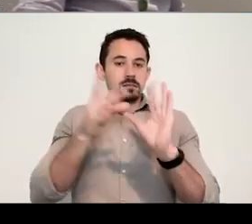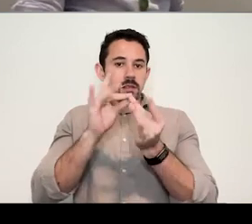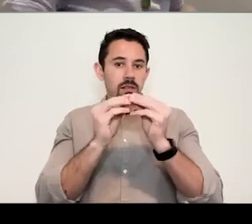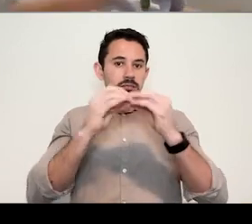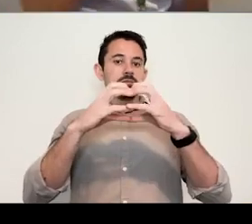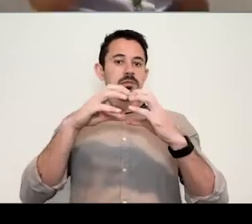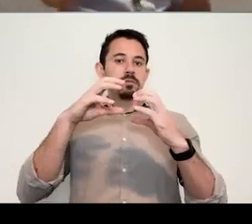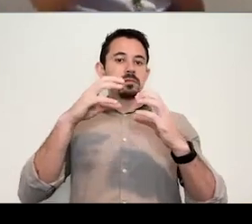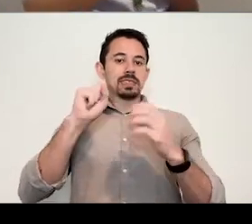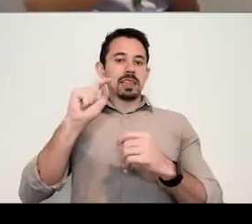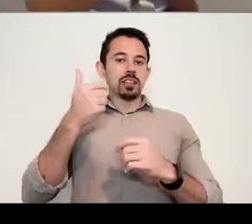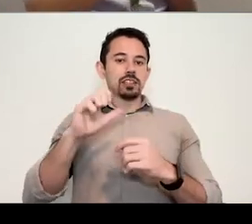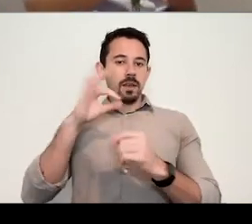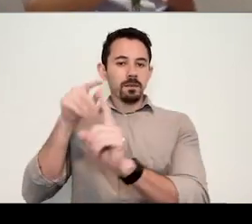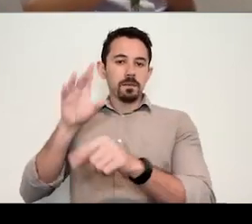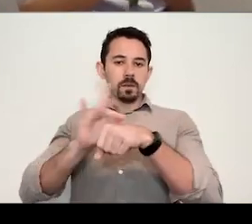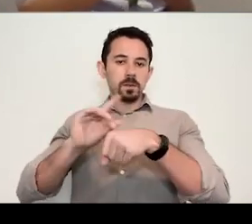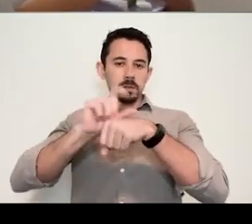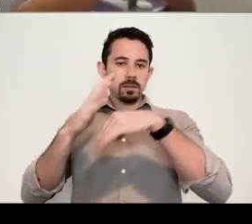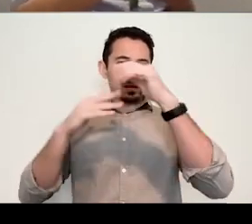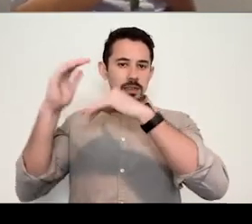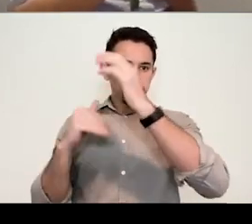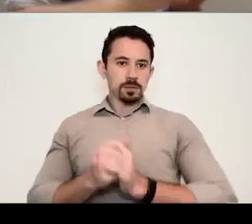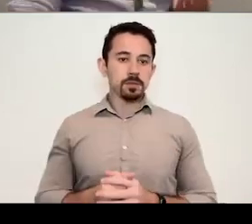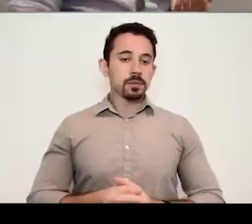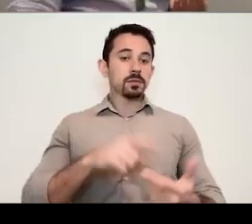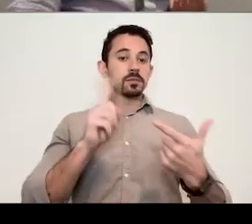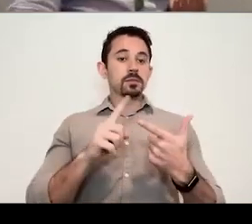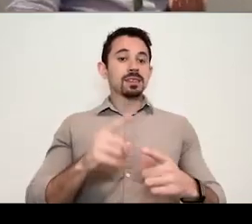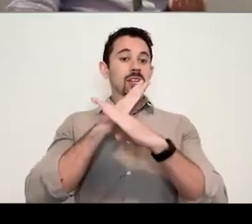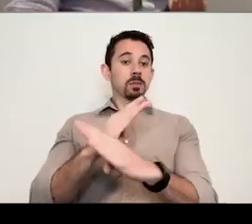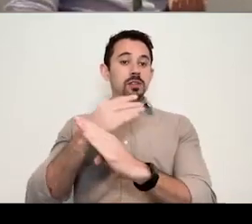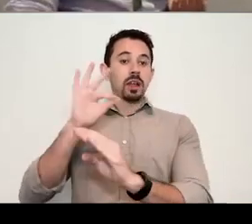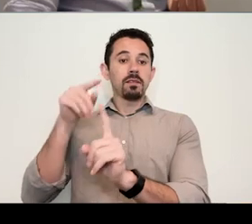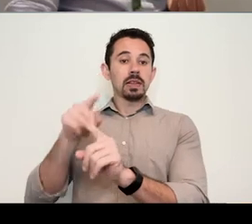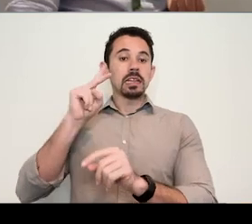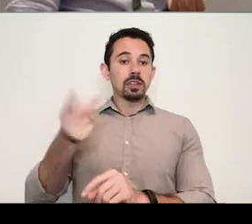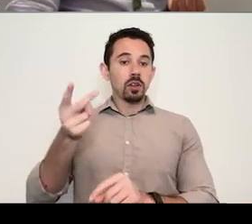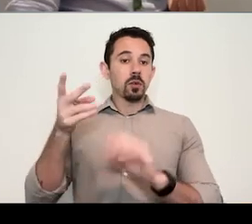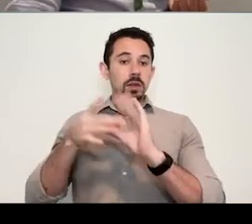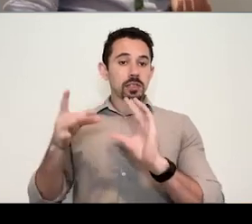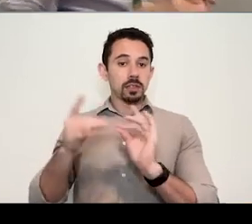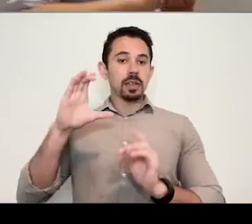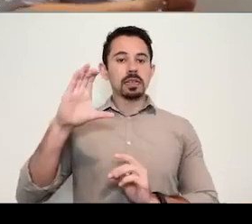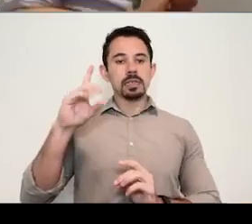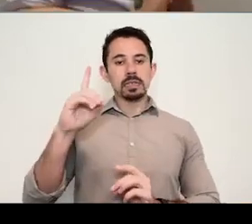prevent the initial adhesion stage of biofilm formation, the second is inhibition of the